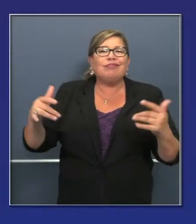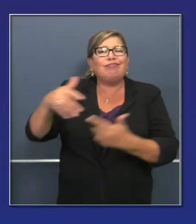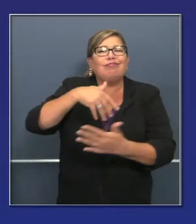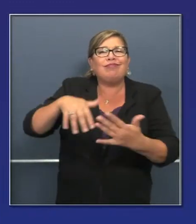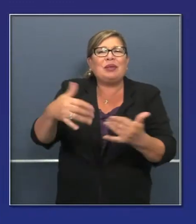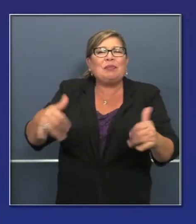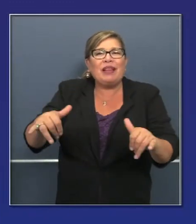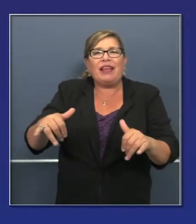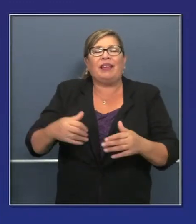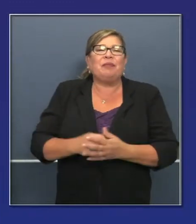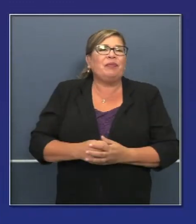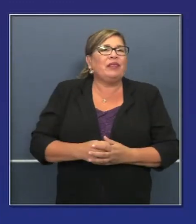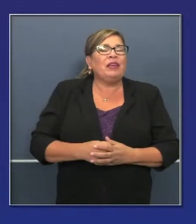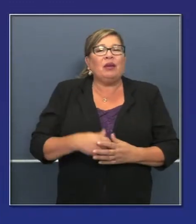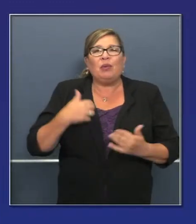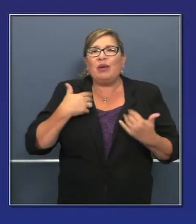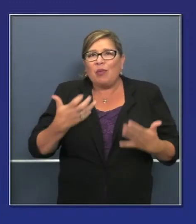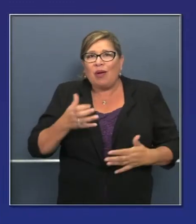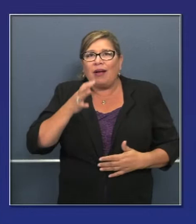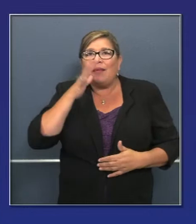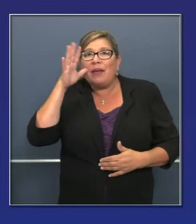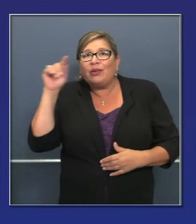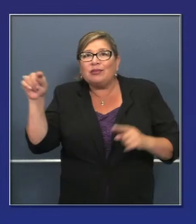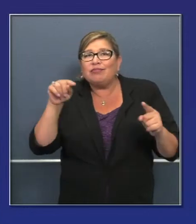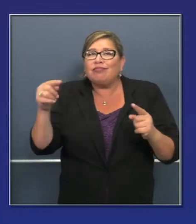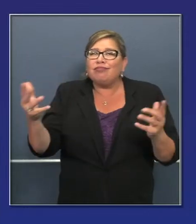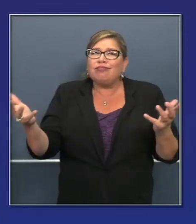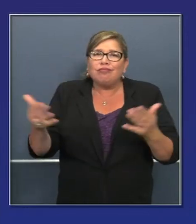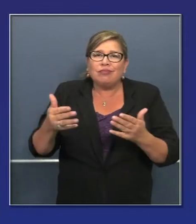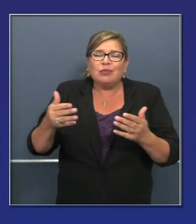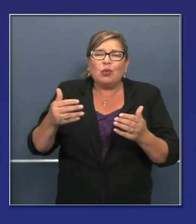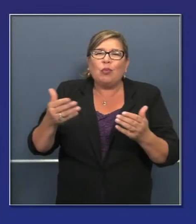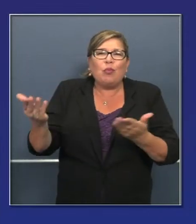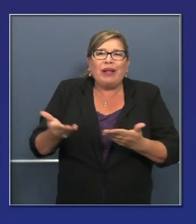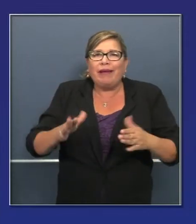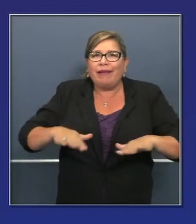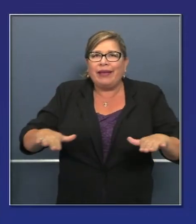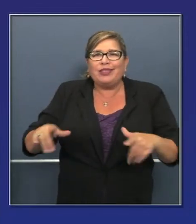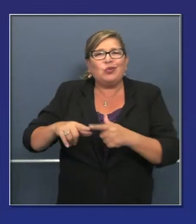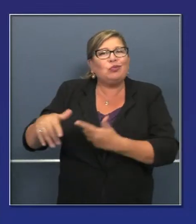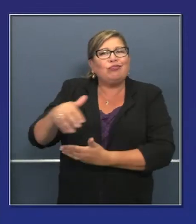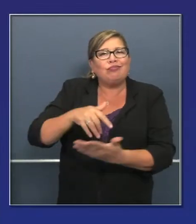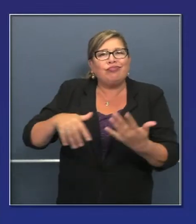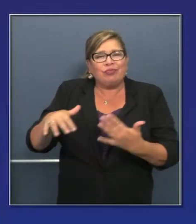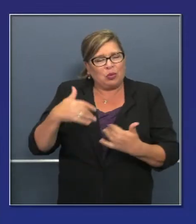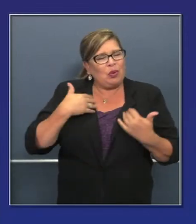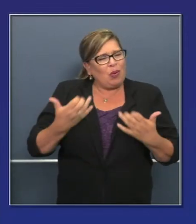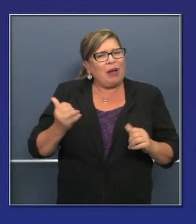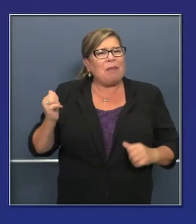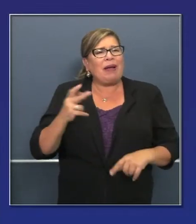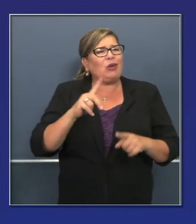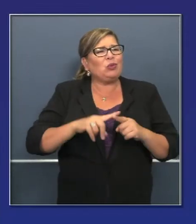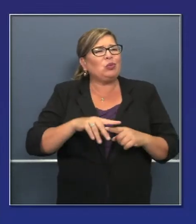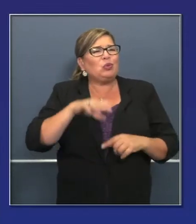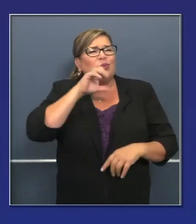children to have playdates to go back to some well semblance of normalcy or you haven't seen